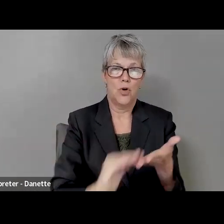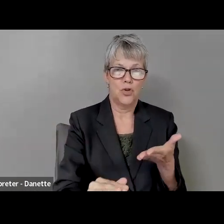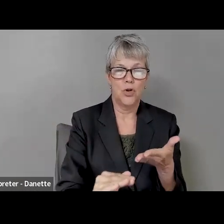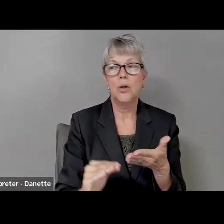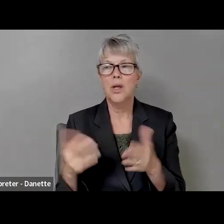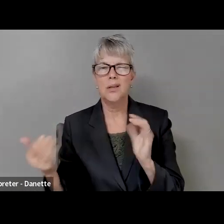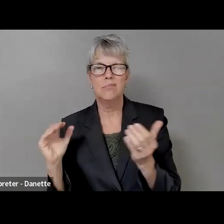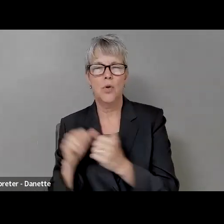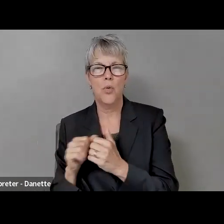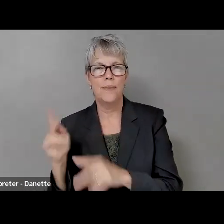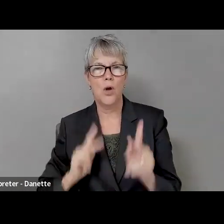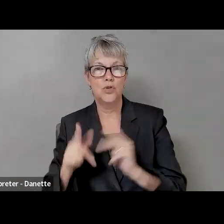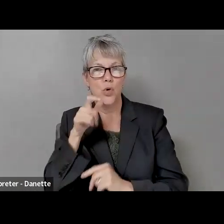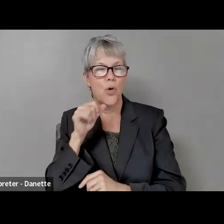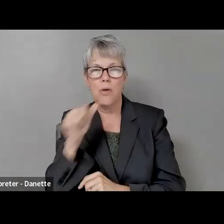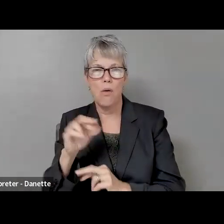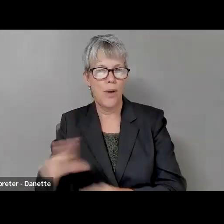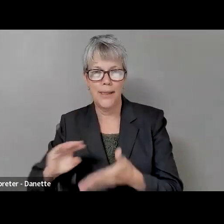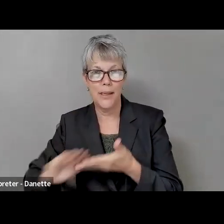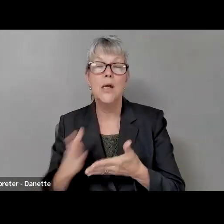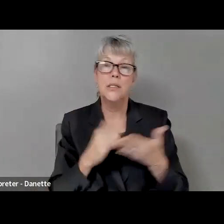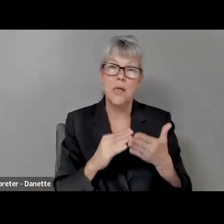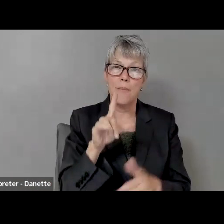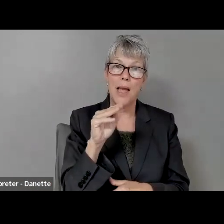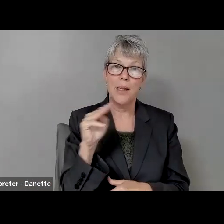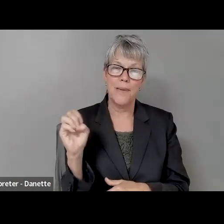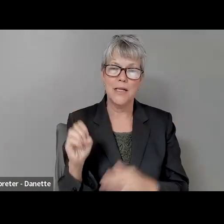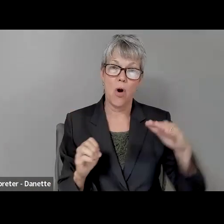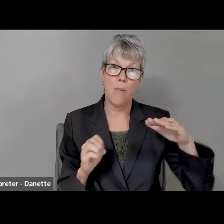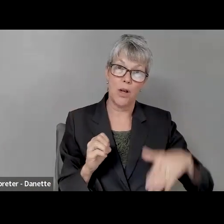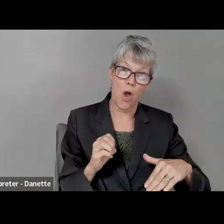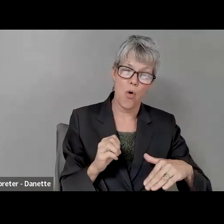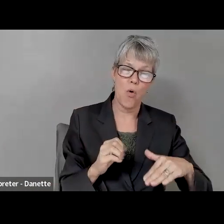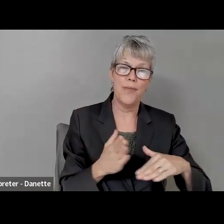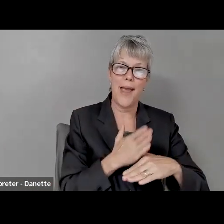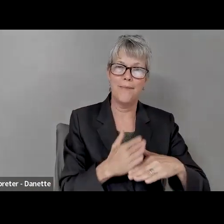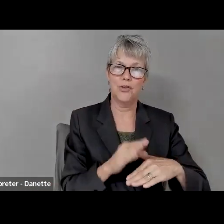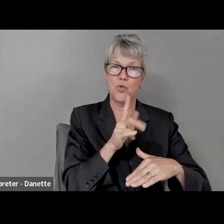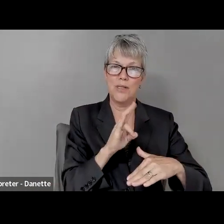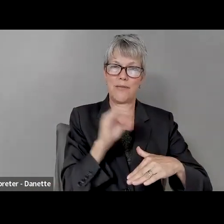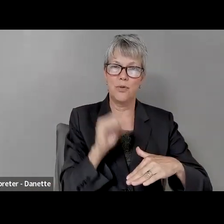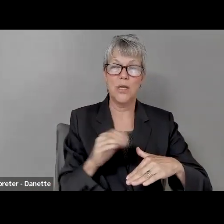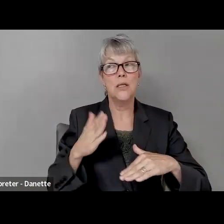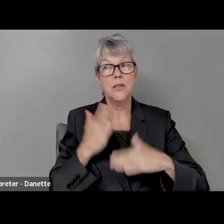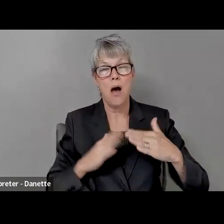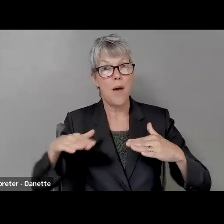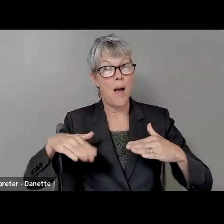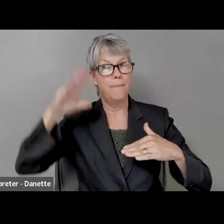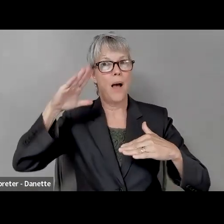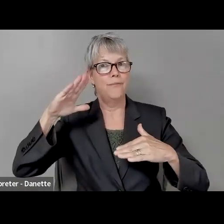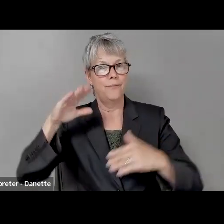Kelly Crosbie (she/her): So we'll see. In some cases you have some elements that are below that State average of twenty, seven percent and some that are above. And again, every place is different.